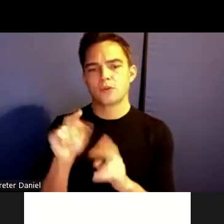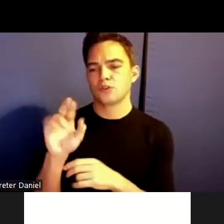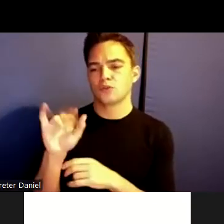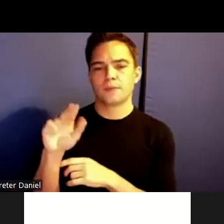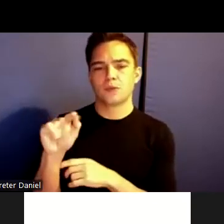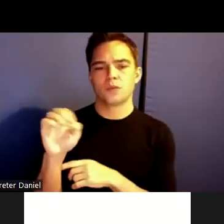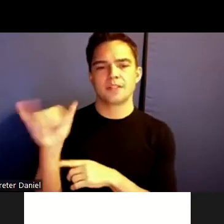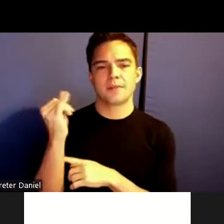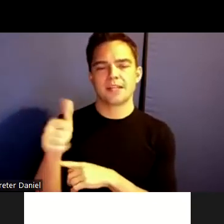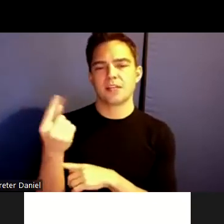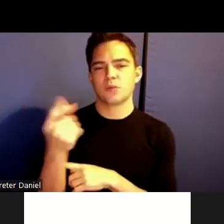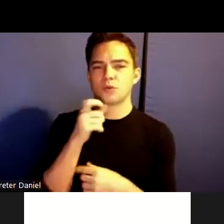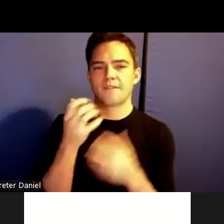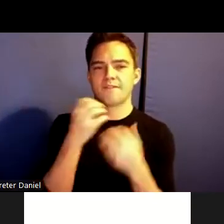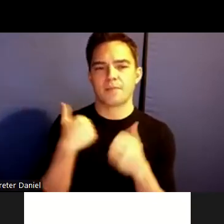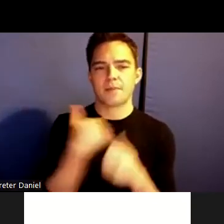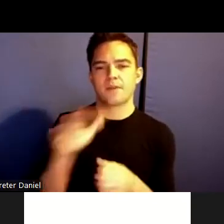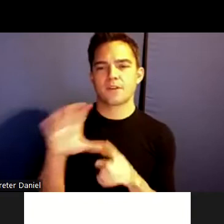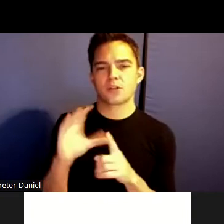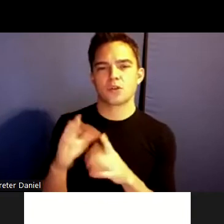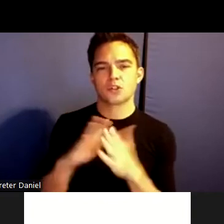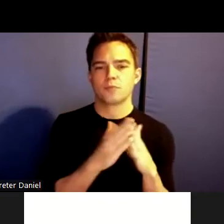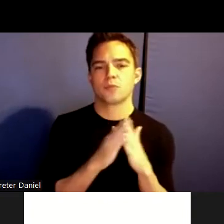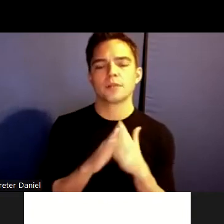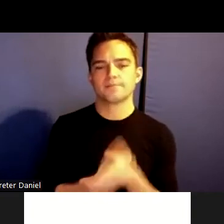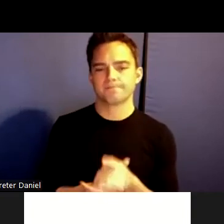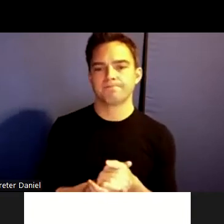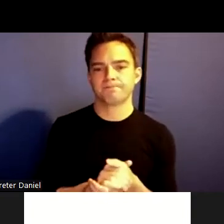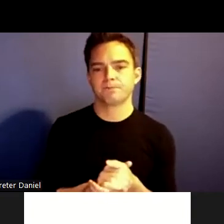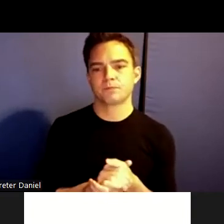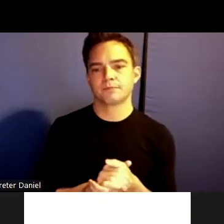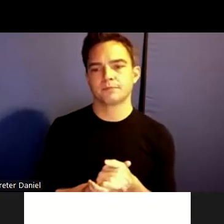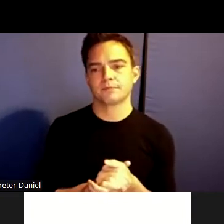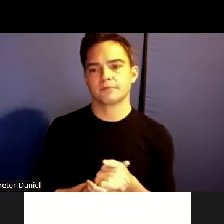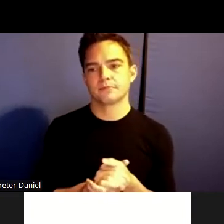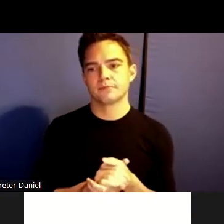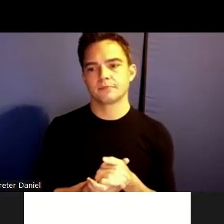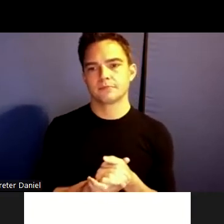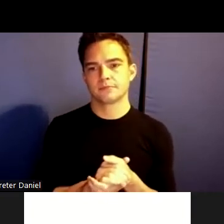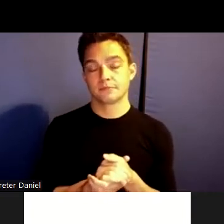valued member of her culture and community. And then recently, I